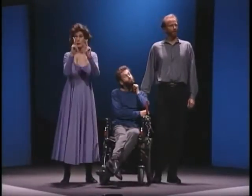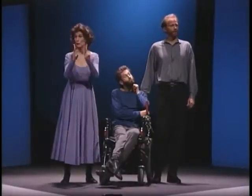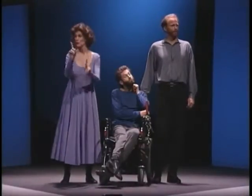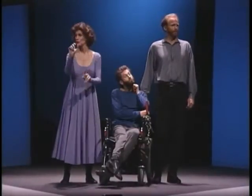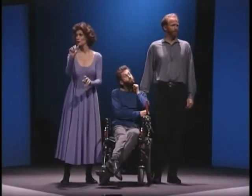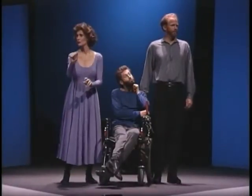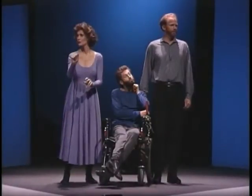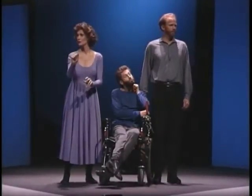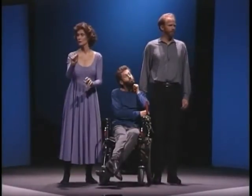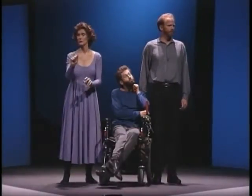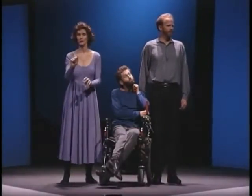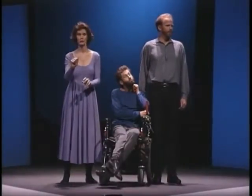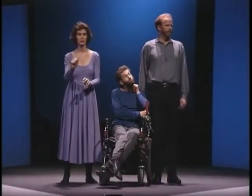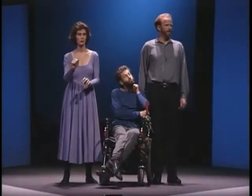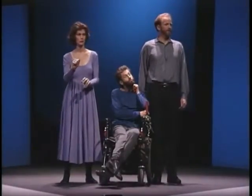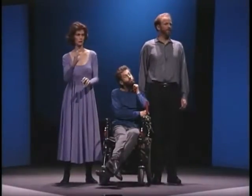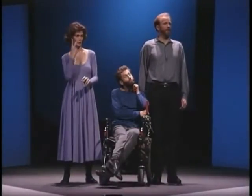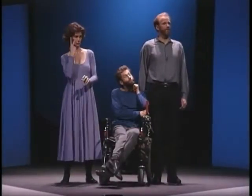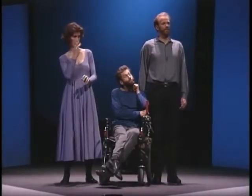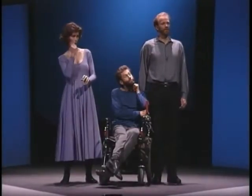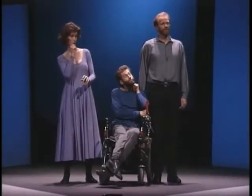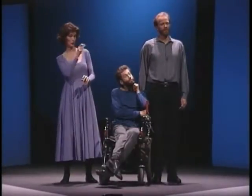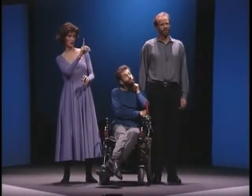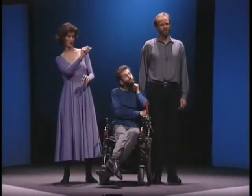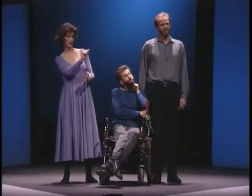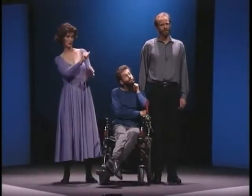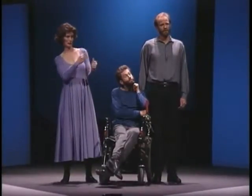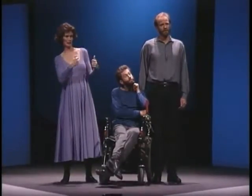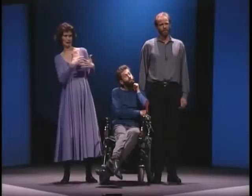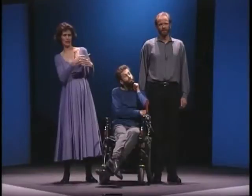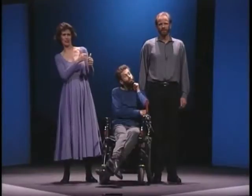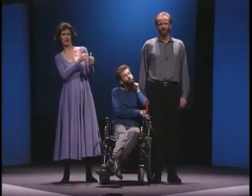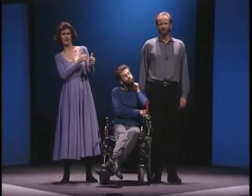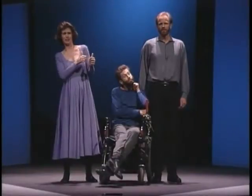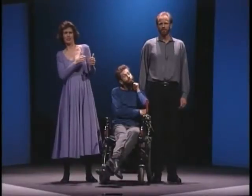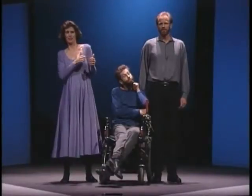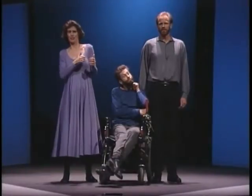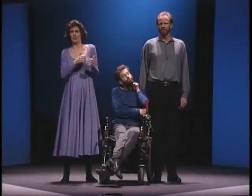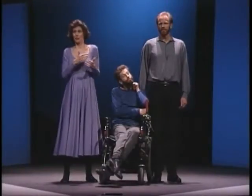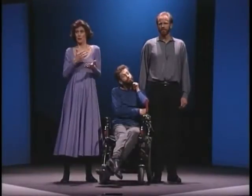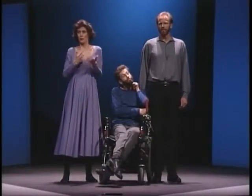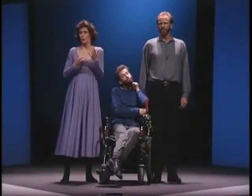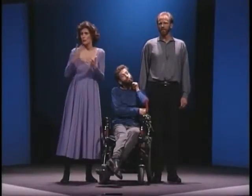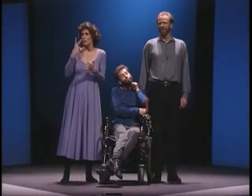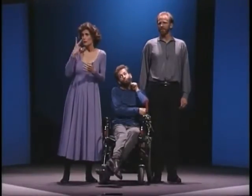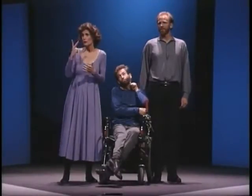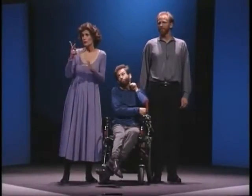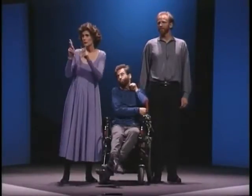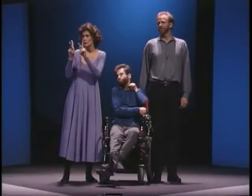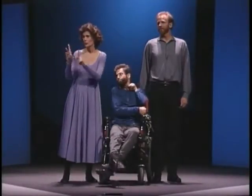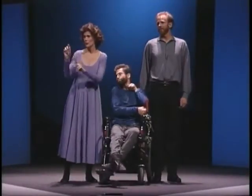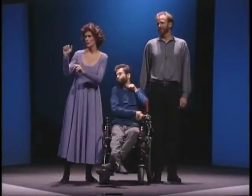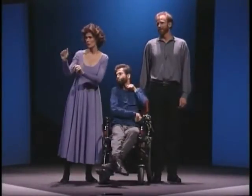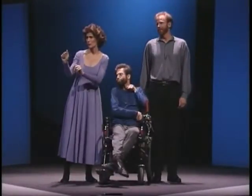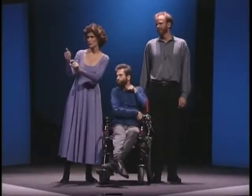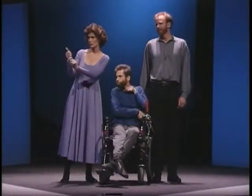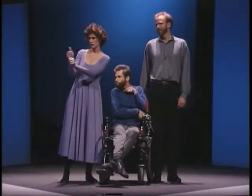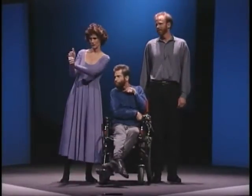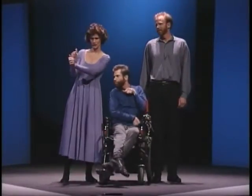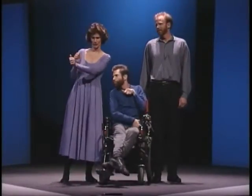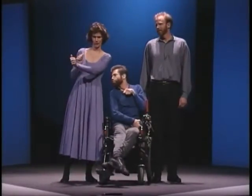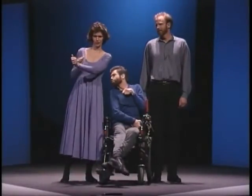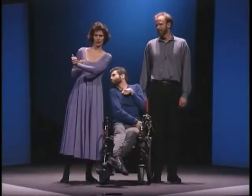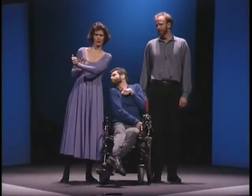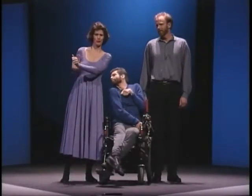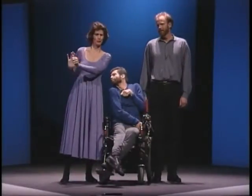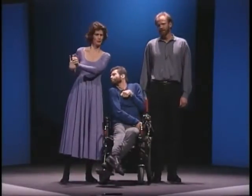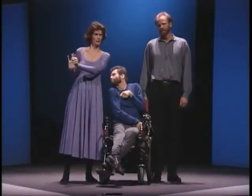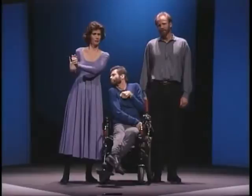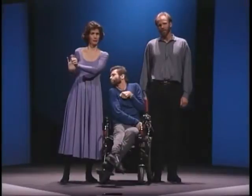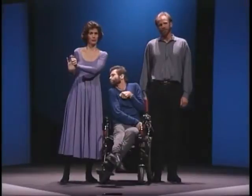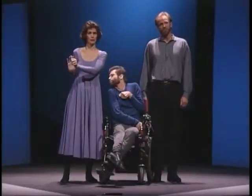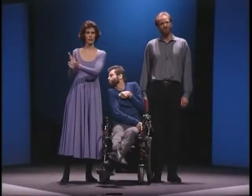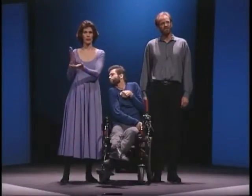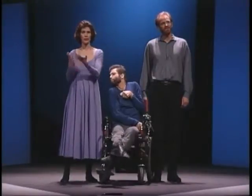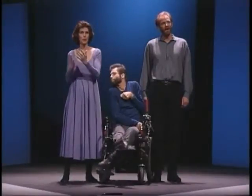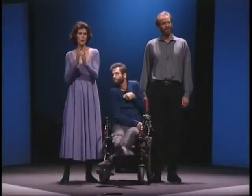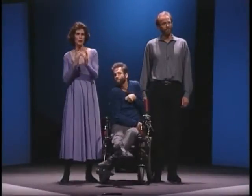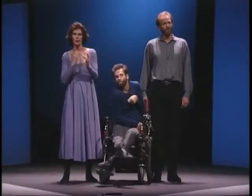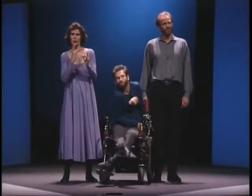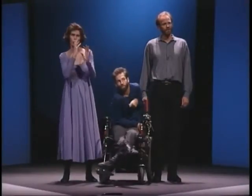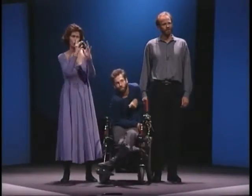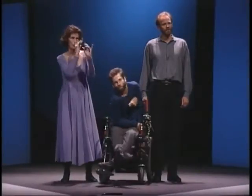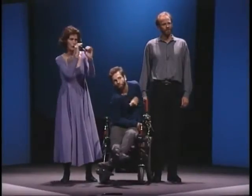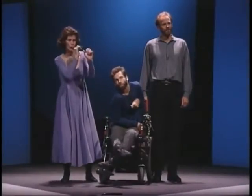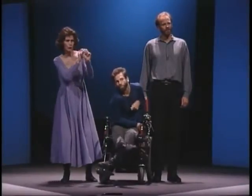room and she scares you where he makes you want to avoid him she mystifies you